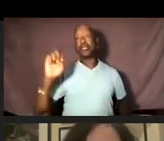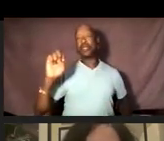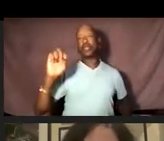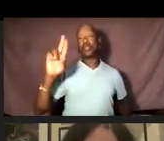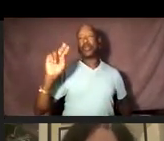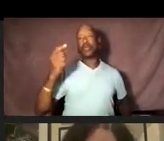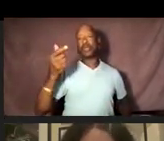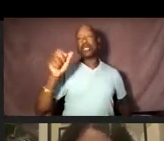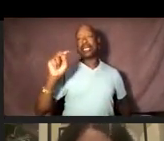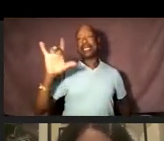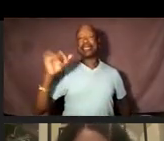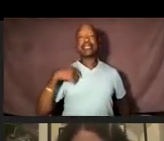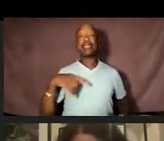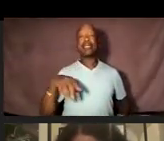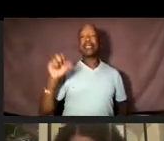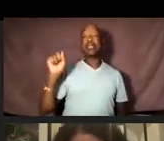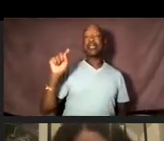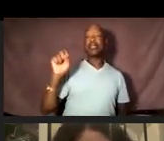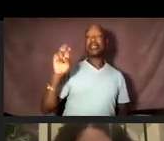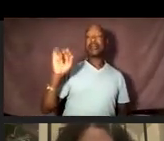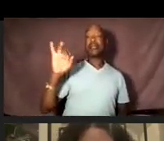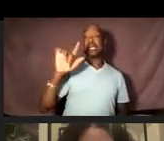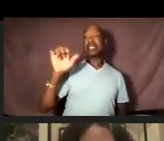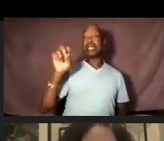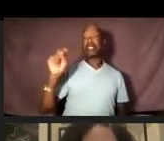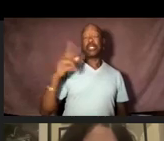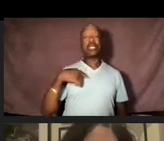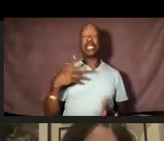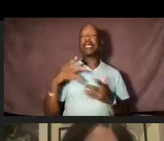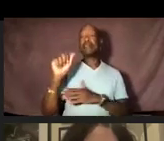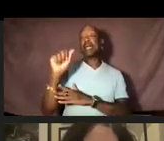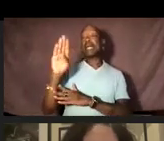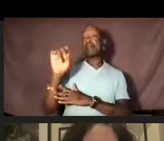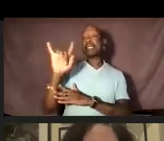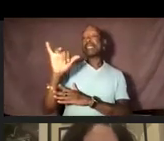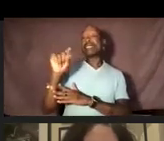sterilization there's a lot of ableist related content that will be coming up here so if you